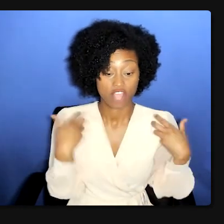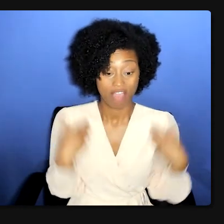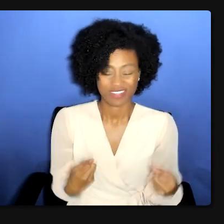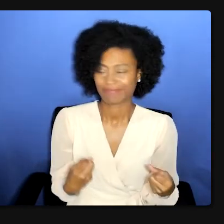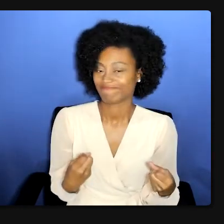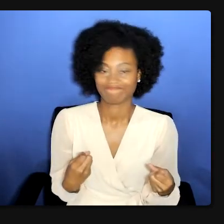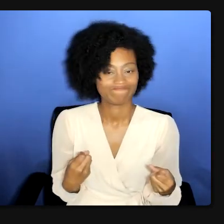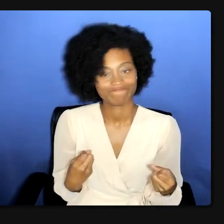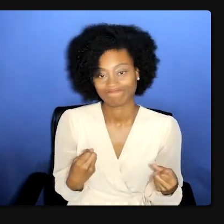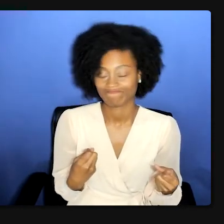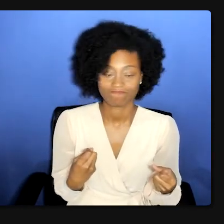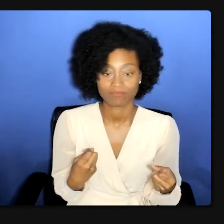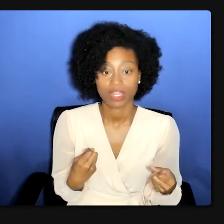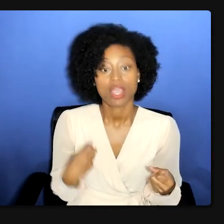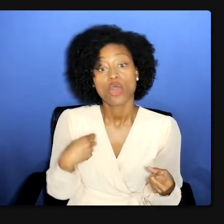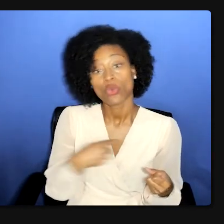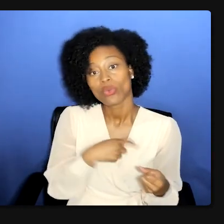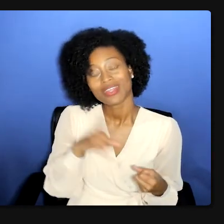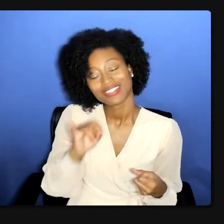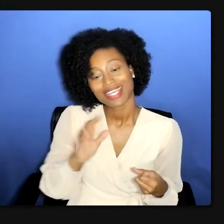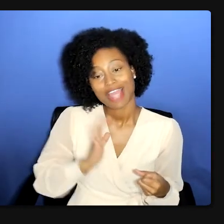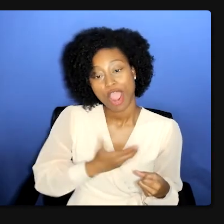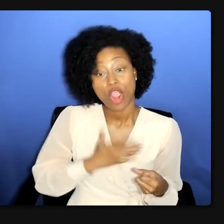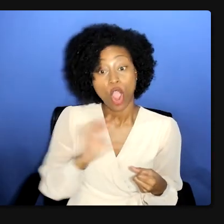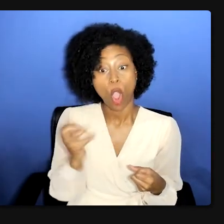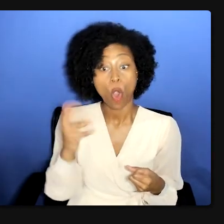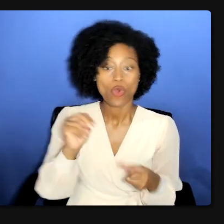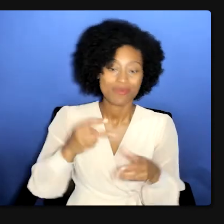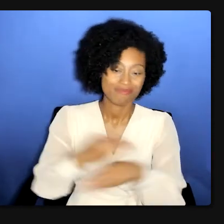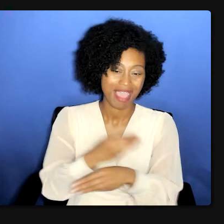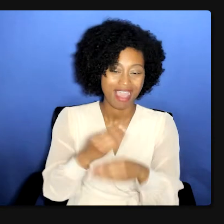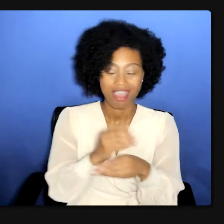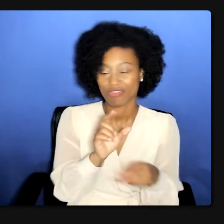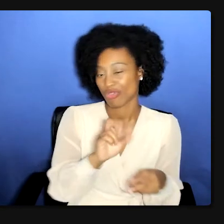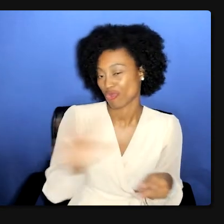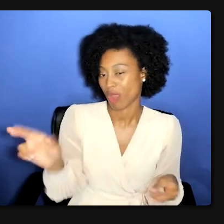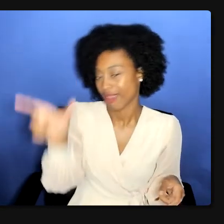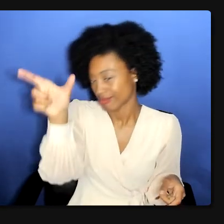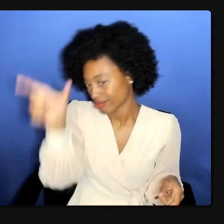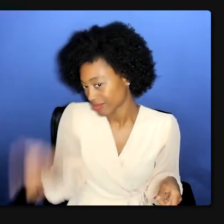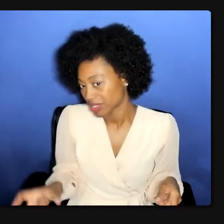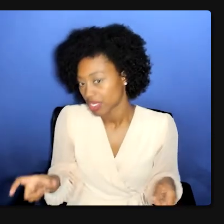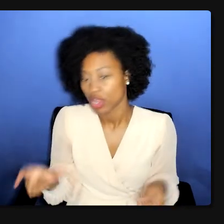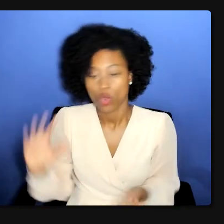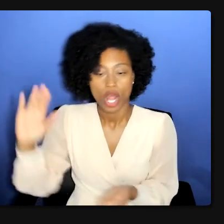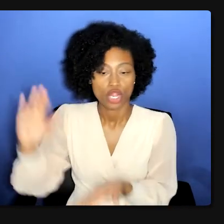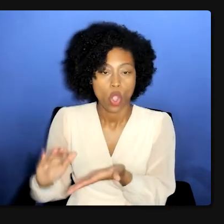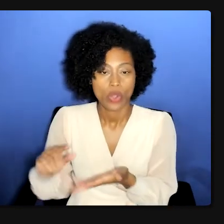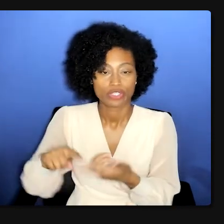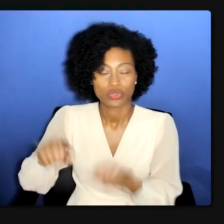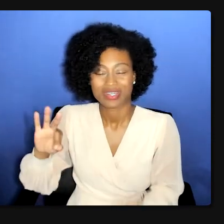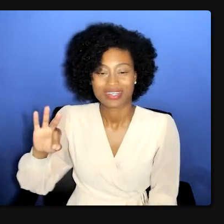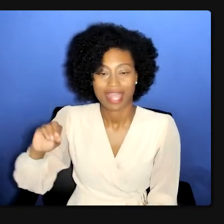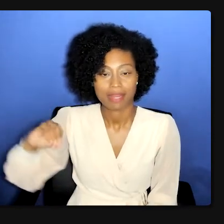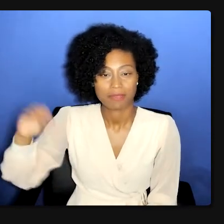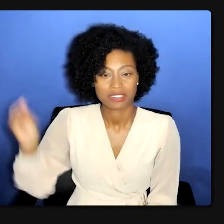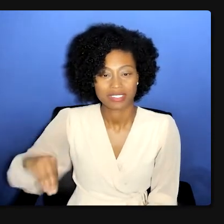So we did our own math, which is the information you'll see here on the right, and we lowered that confidence ratio to 90%.